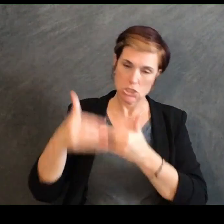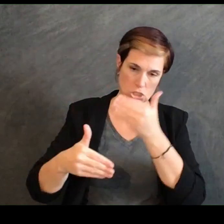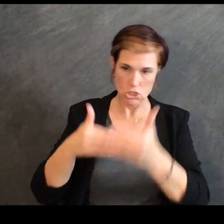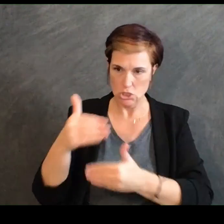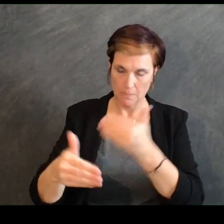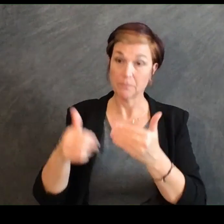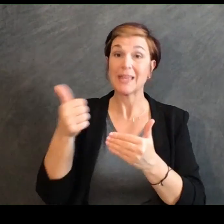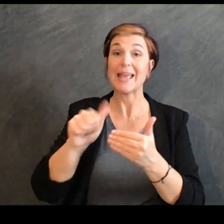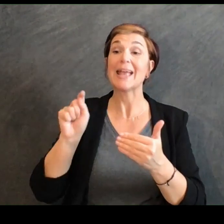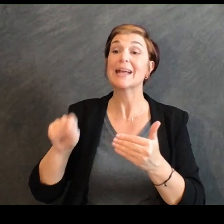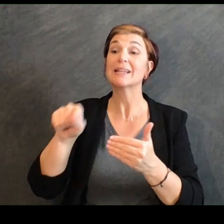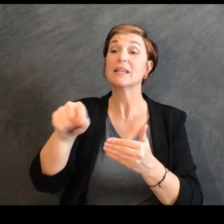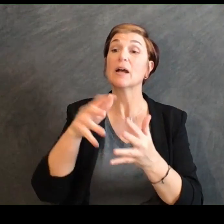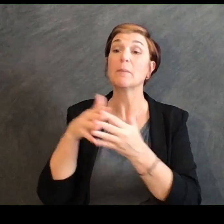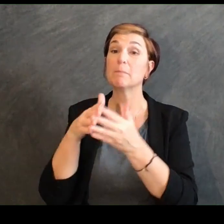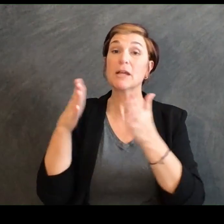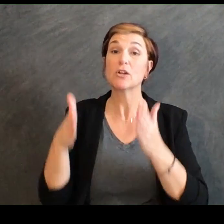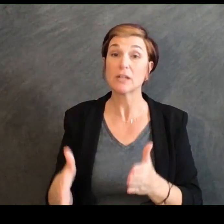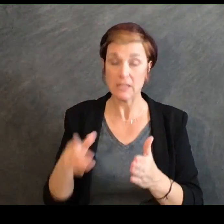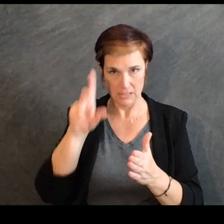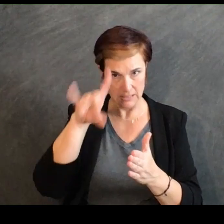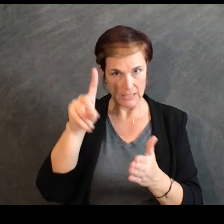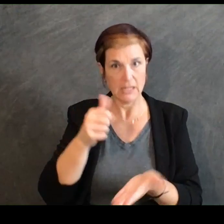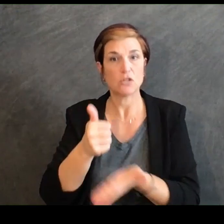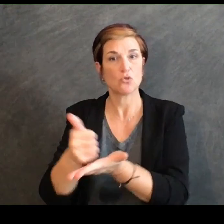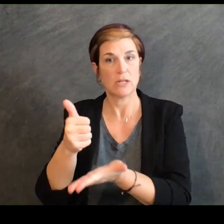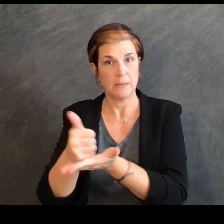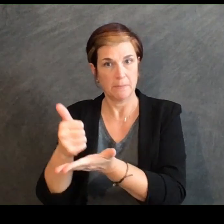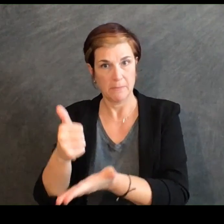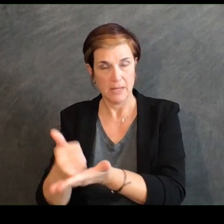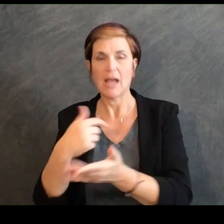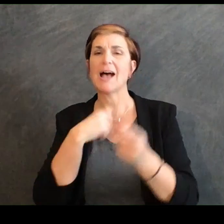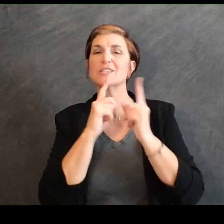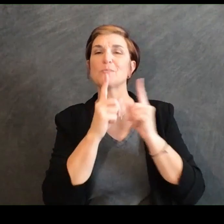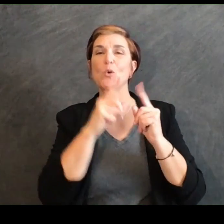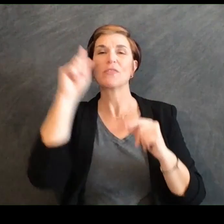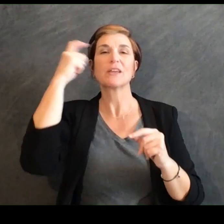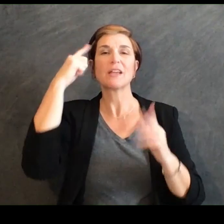spoke to the governor of Iowa today and some of those who now have been cleared